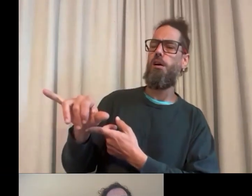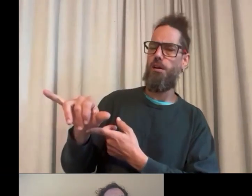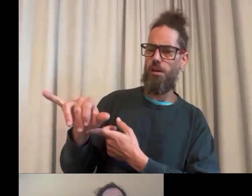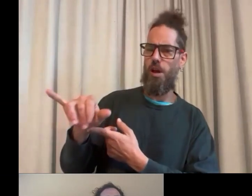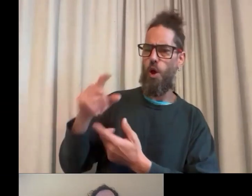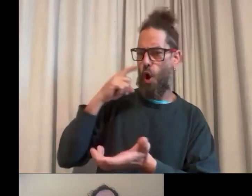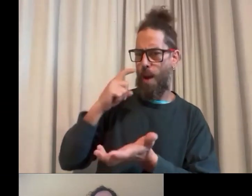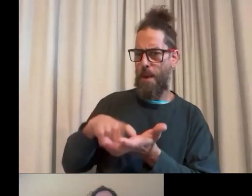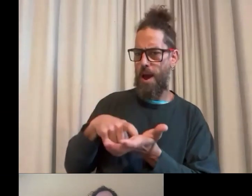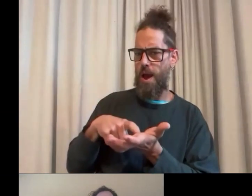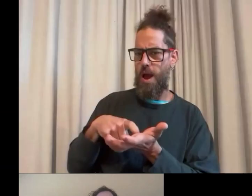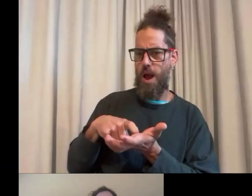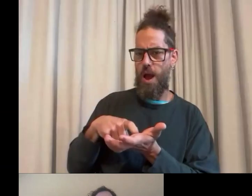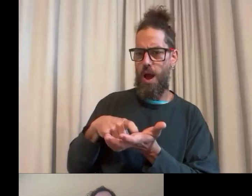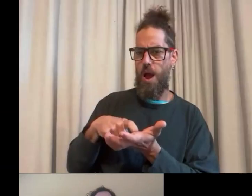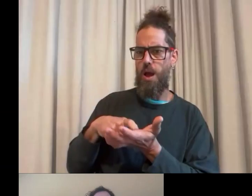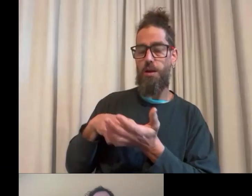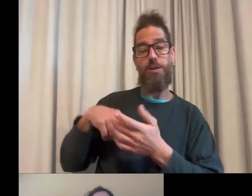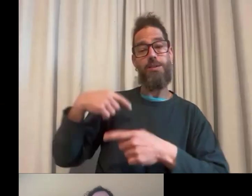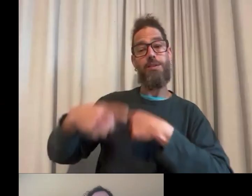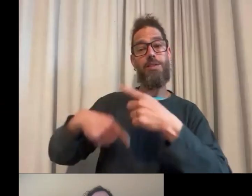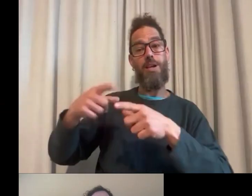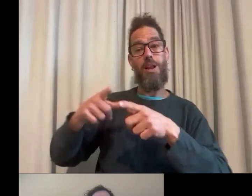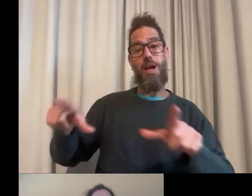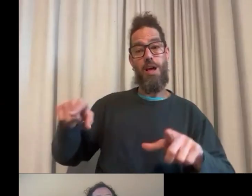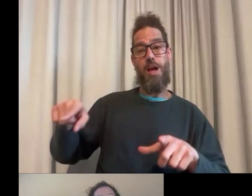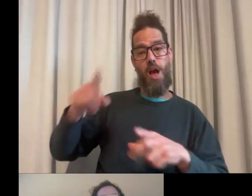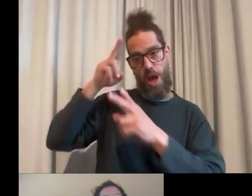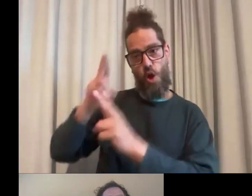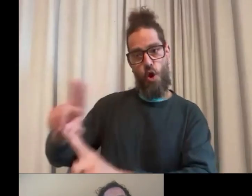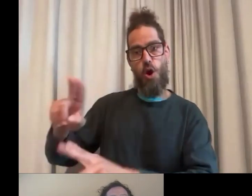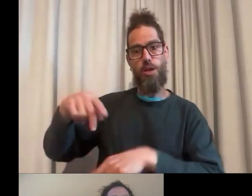and it was the first time that legislation anywhere on Earth